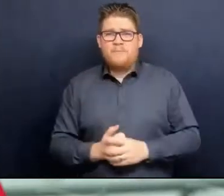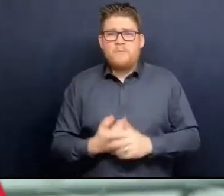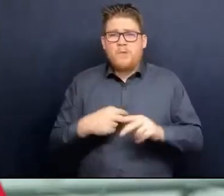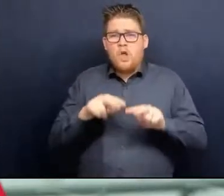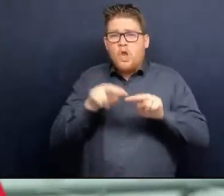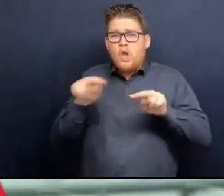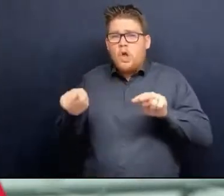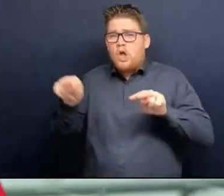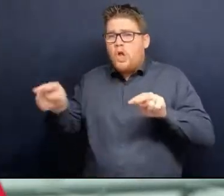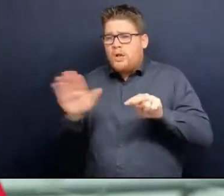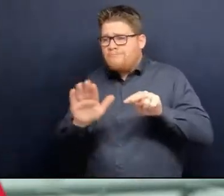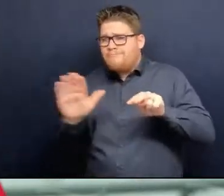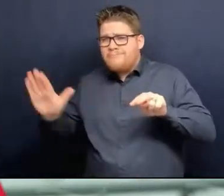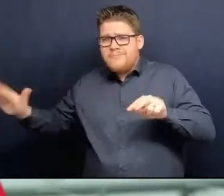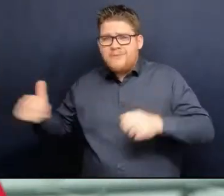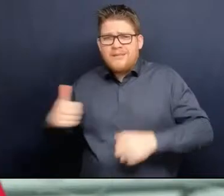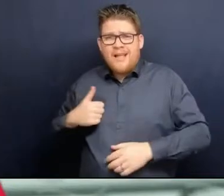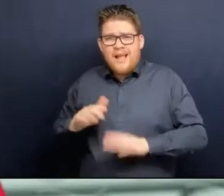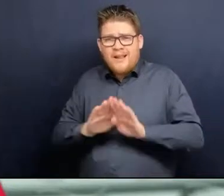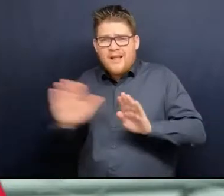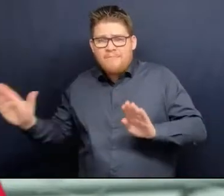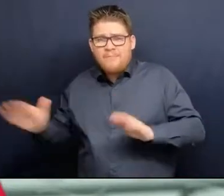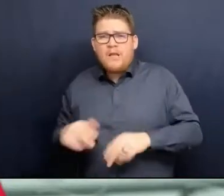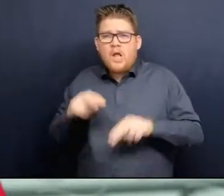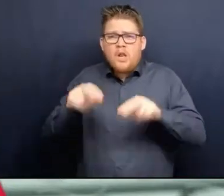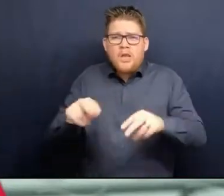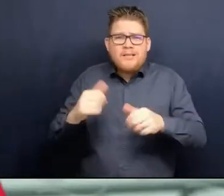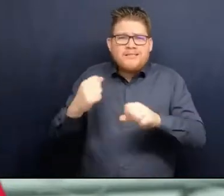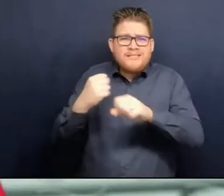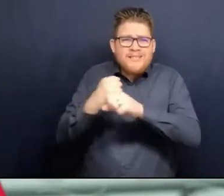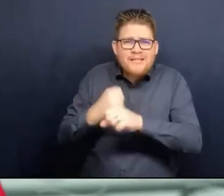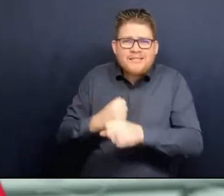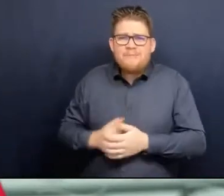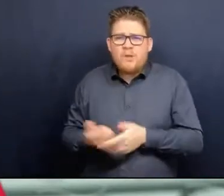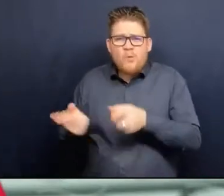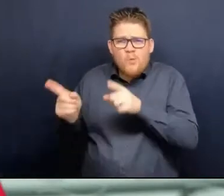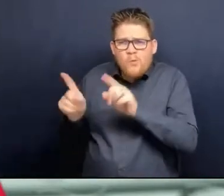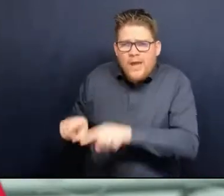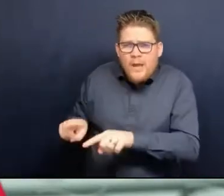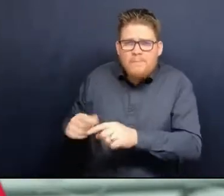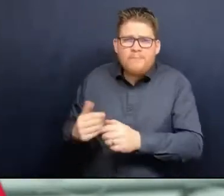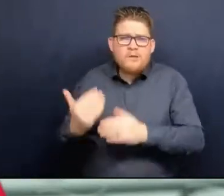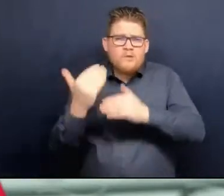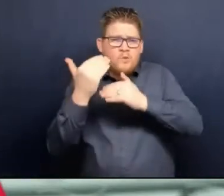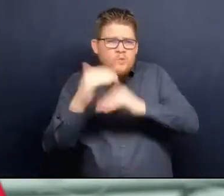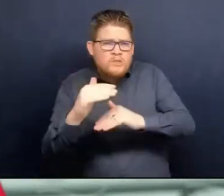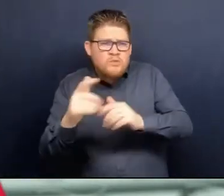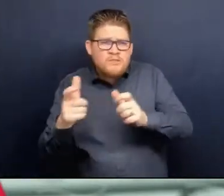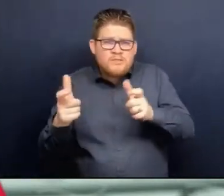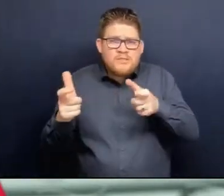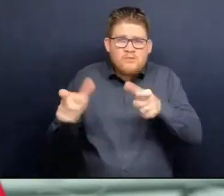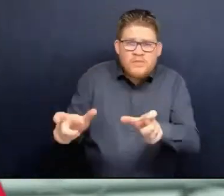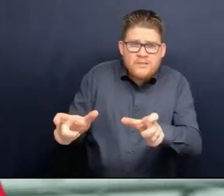what is happening in provinces and you put it down and you look at dates and you look at what's happening, where and what